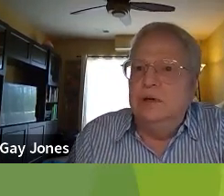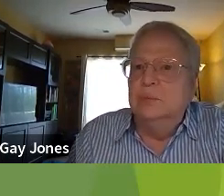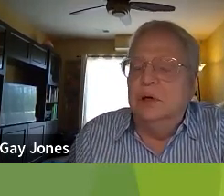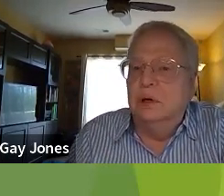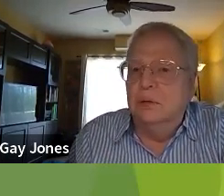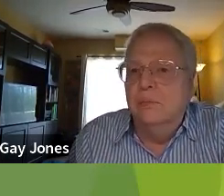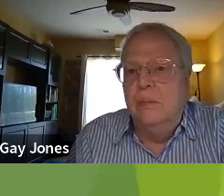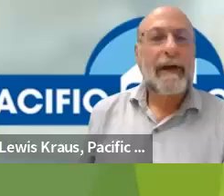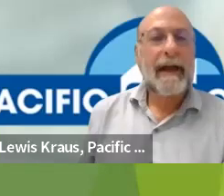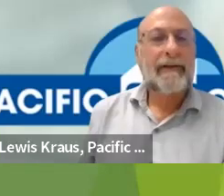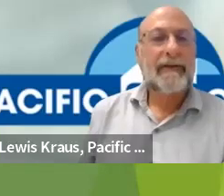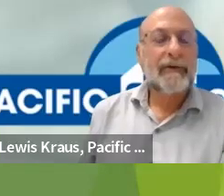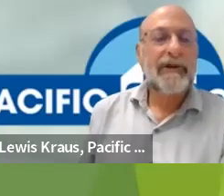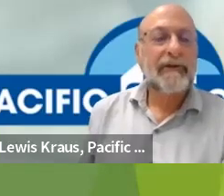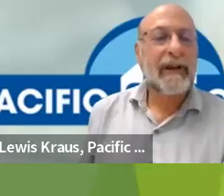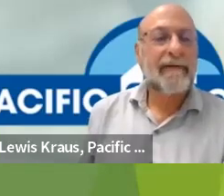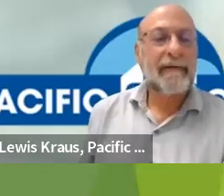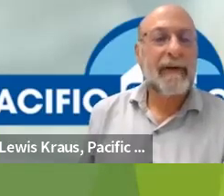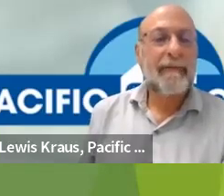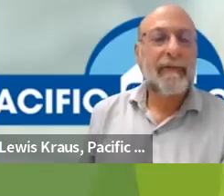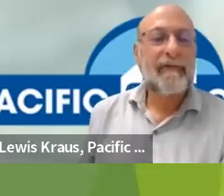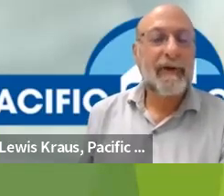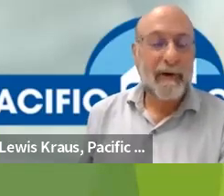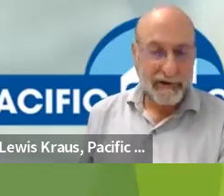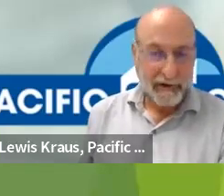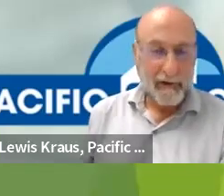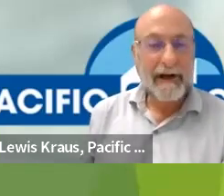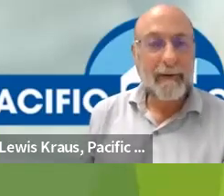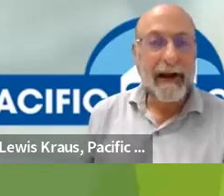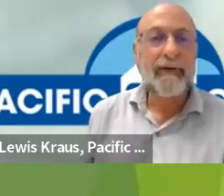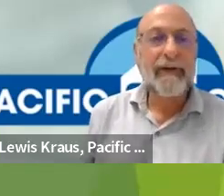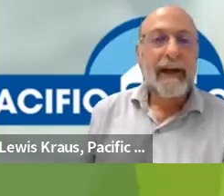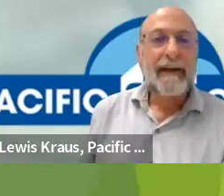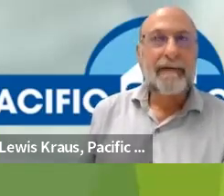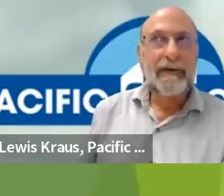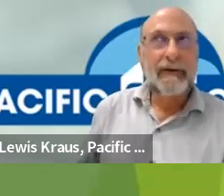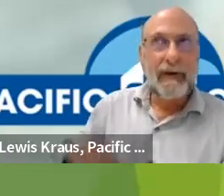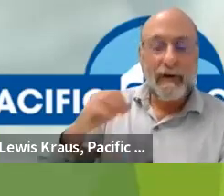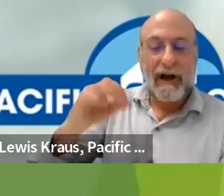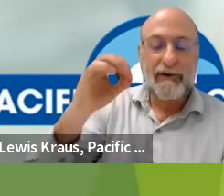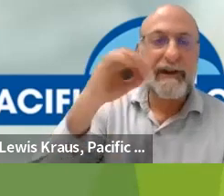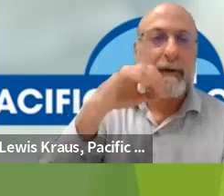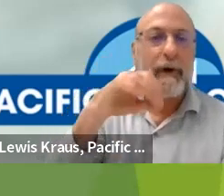And so just if for the questioner or anyone else, if you don't understand what